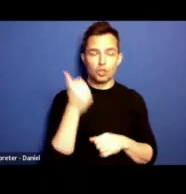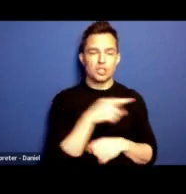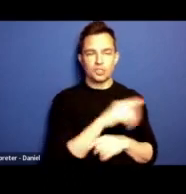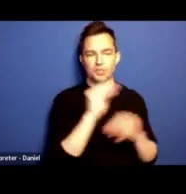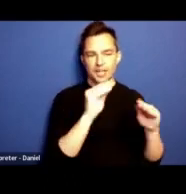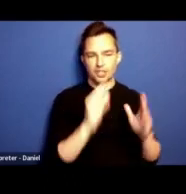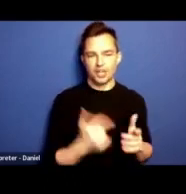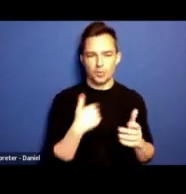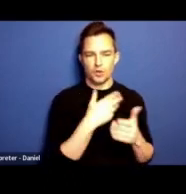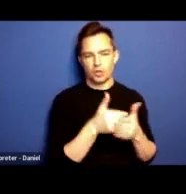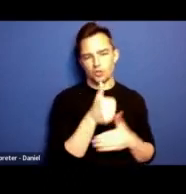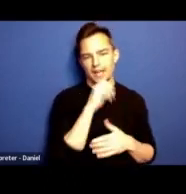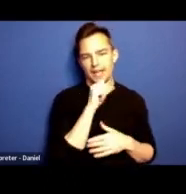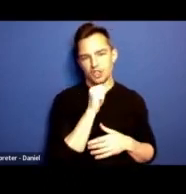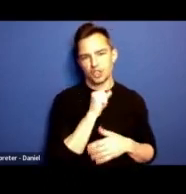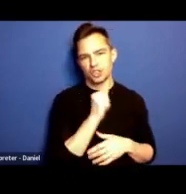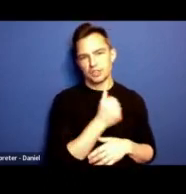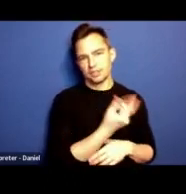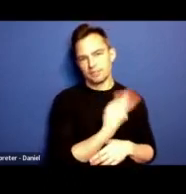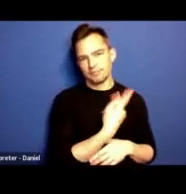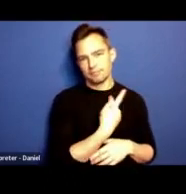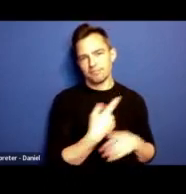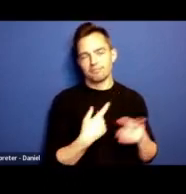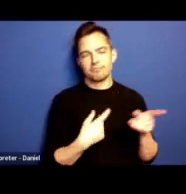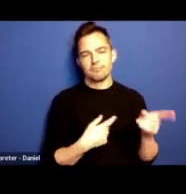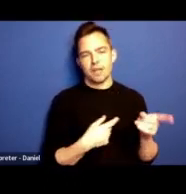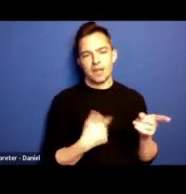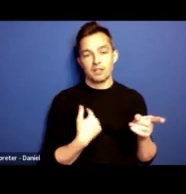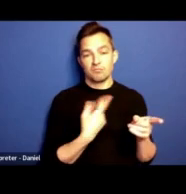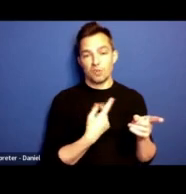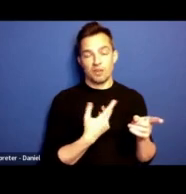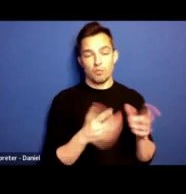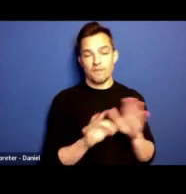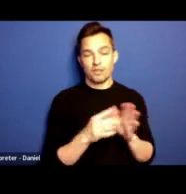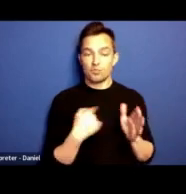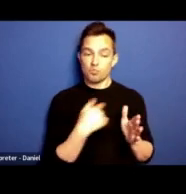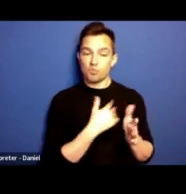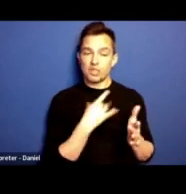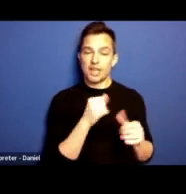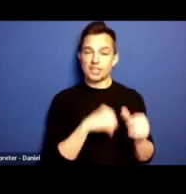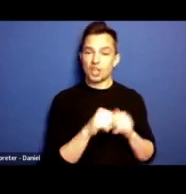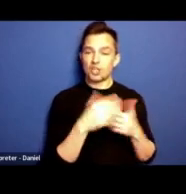little bit closer in age. And we turns out, we liked each other. We started to go into lunch,